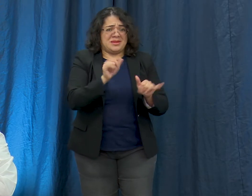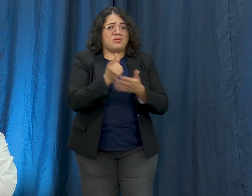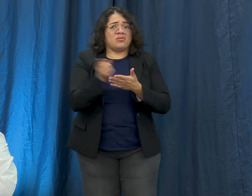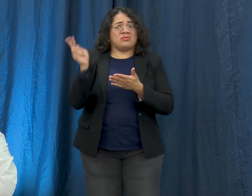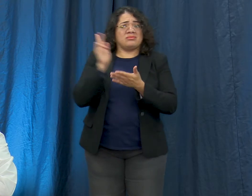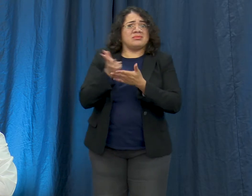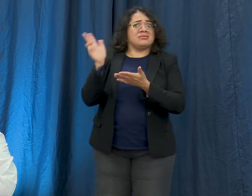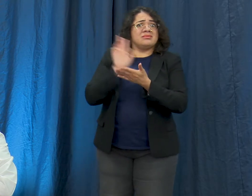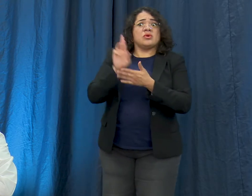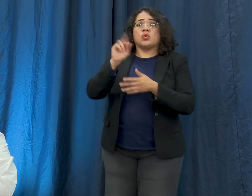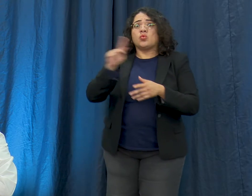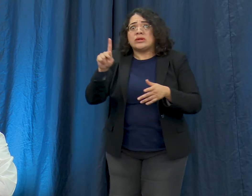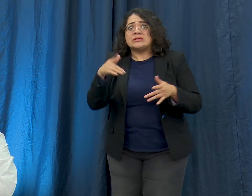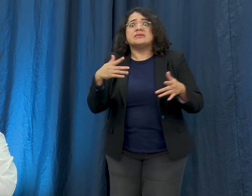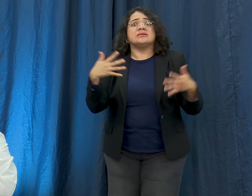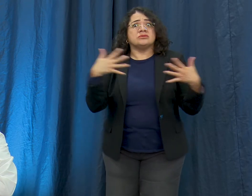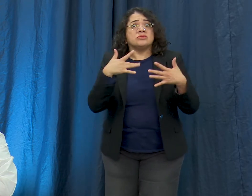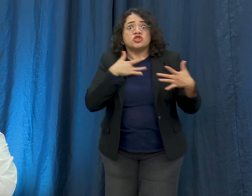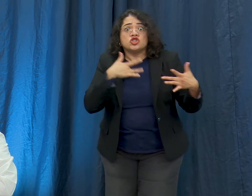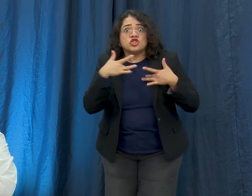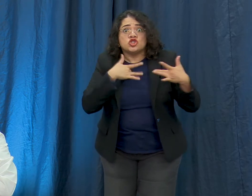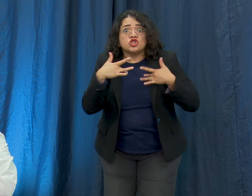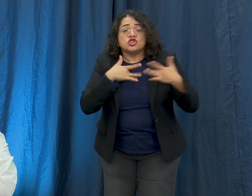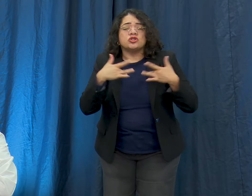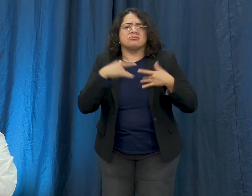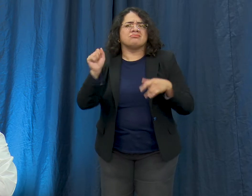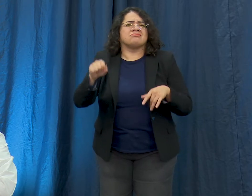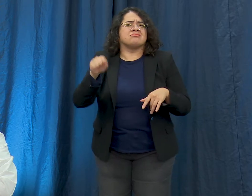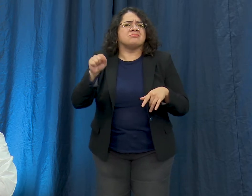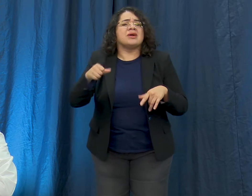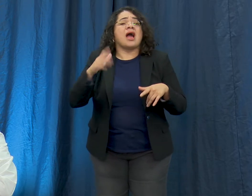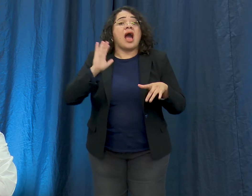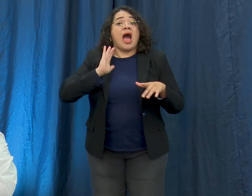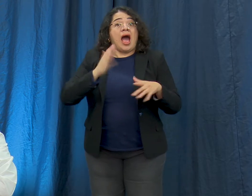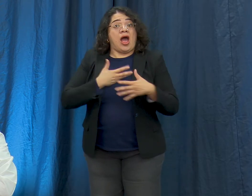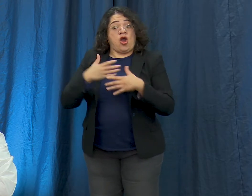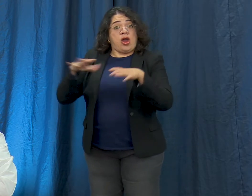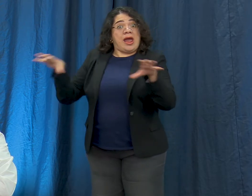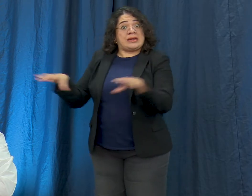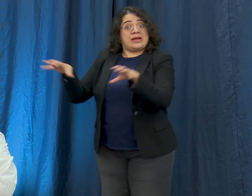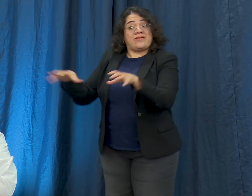carefully turning up the dimmer on our activities while continuing to minimize